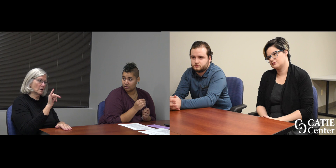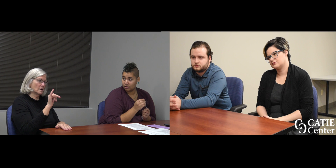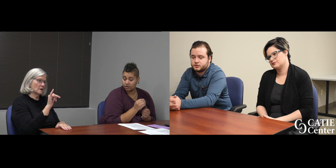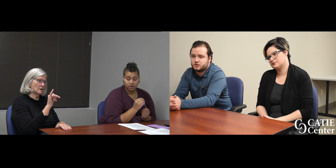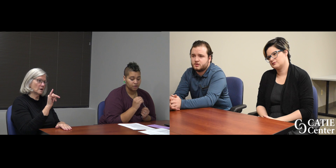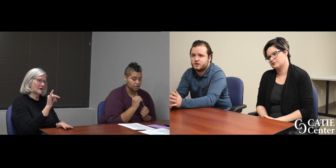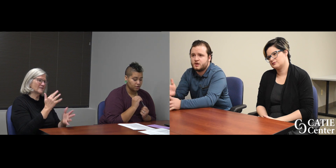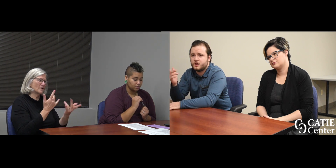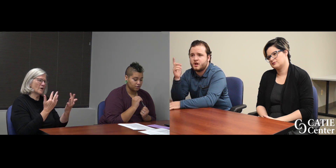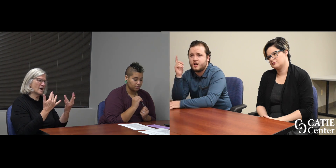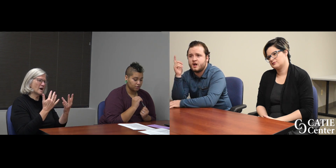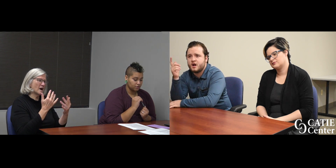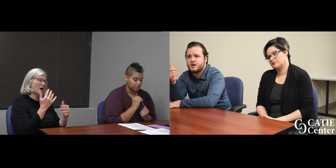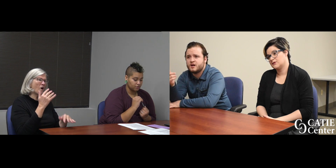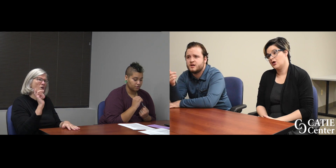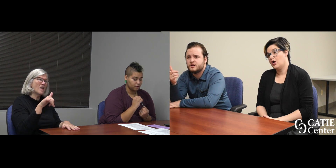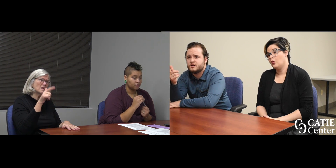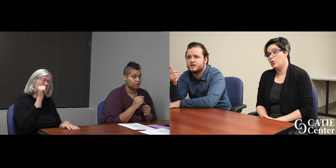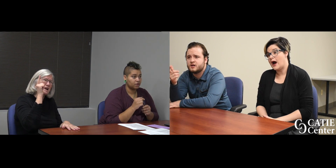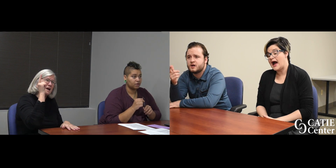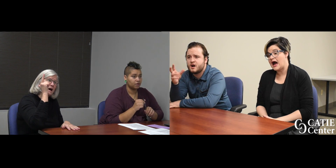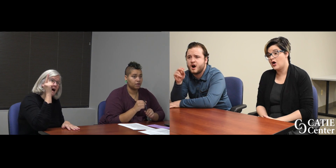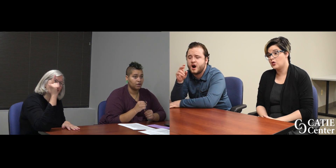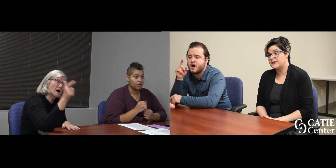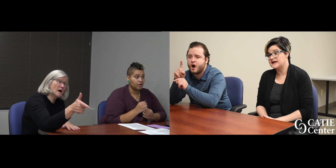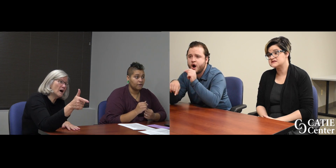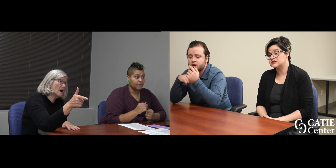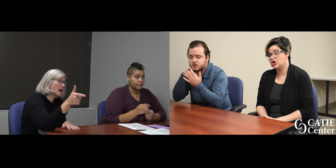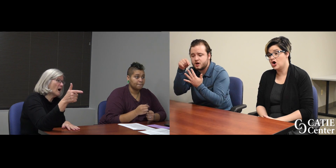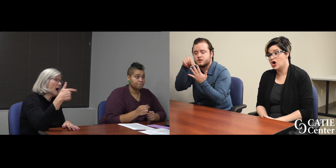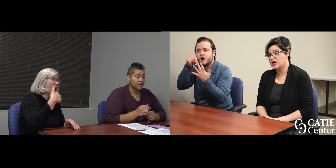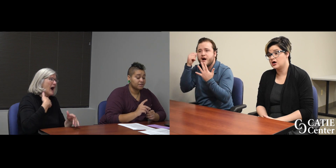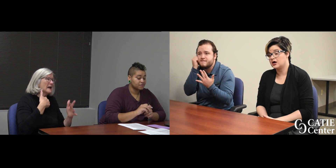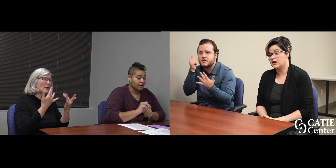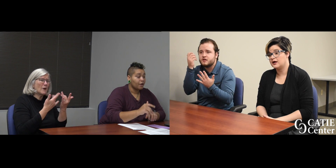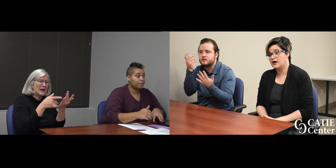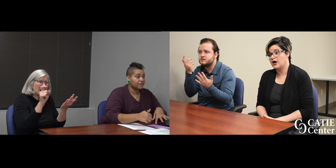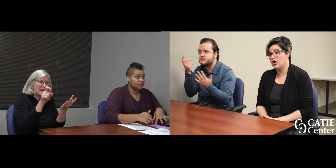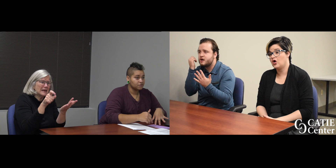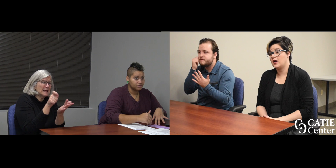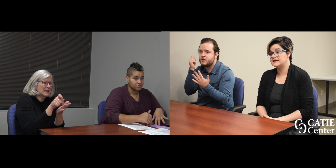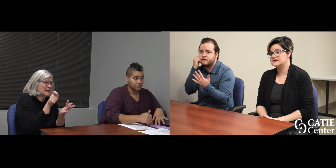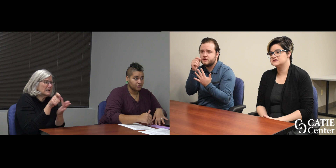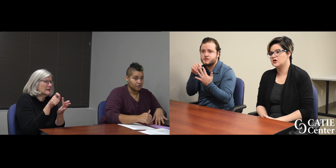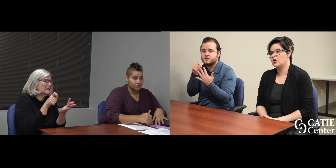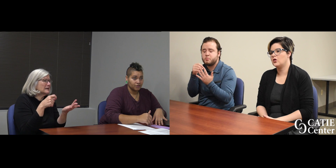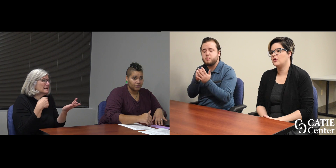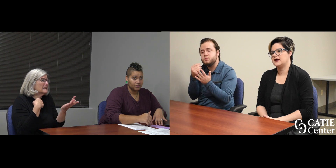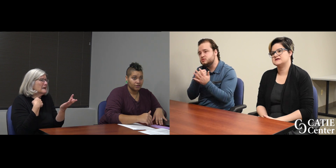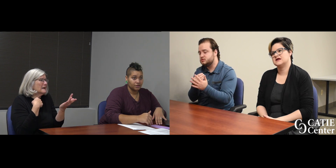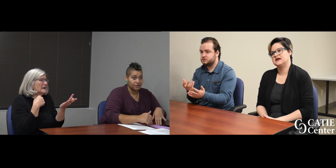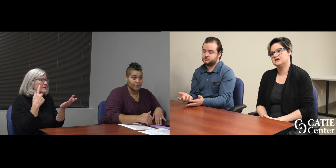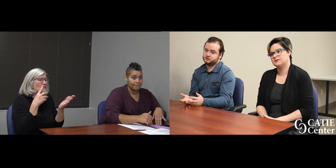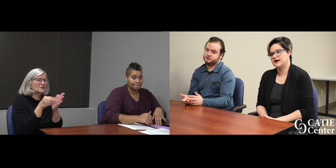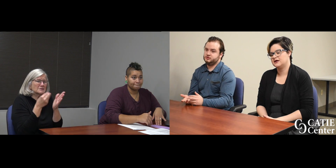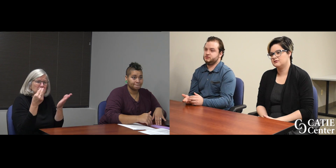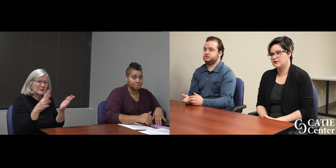Oh, okay, because I can't afford to be able to get those test strips now.